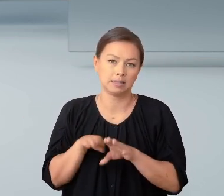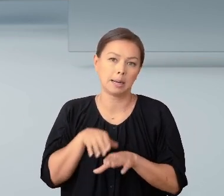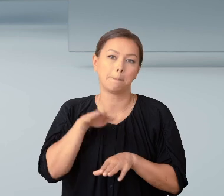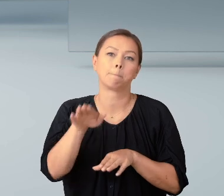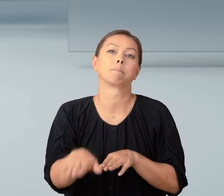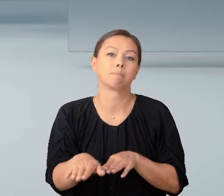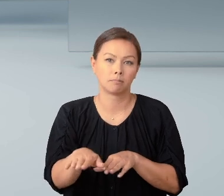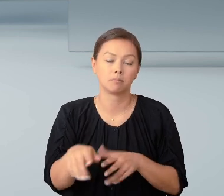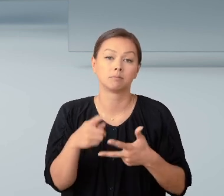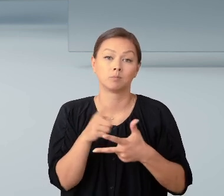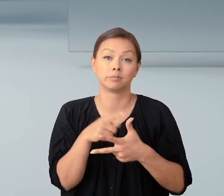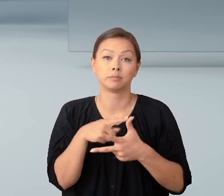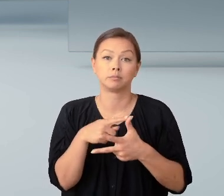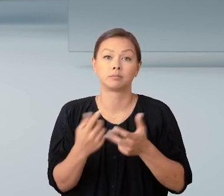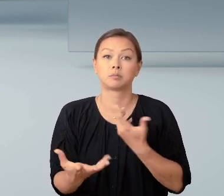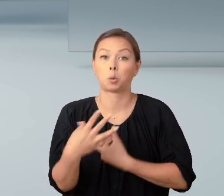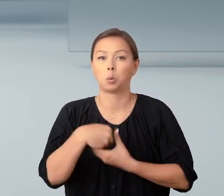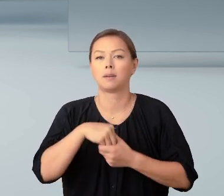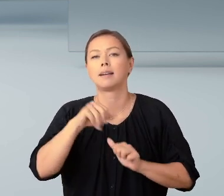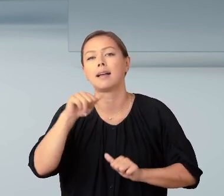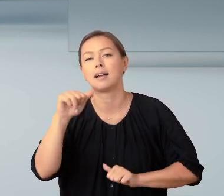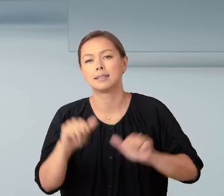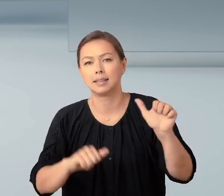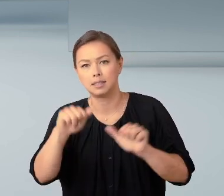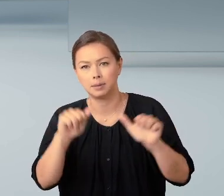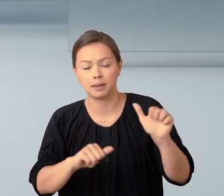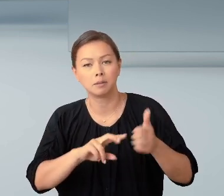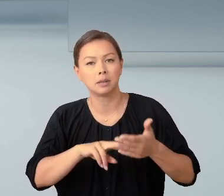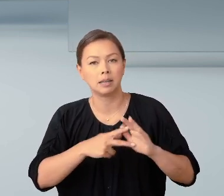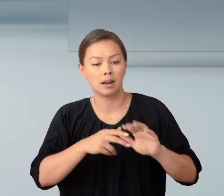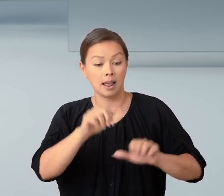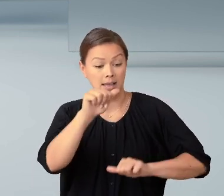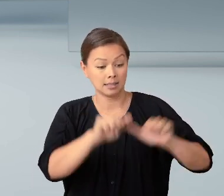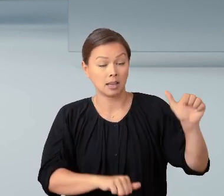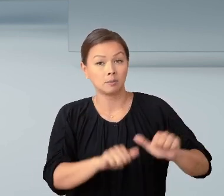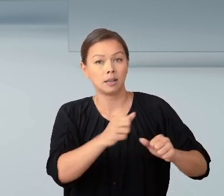the assessment that you will run, you get to understand more about